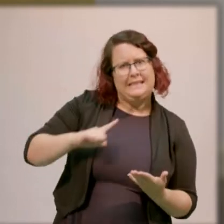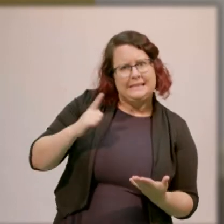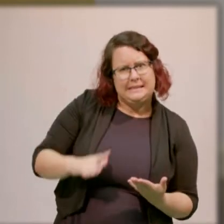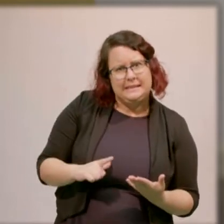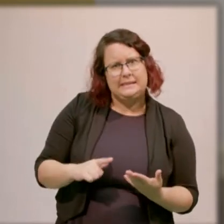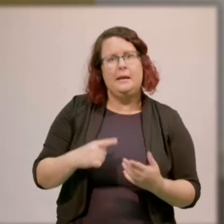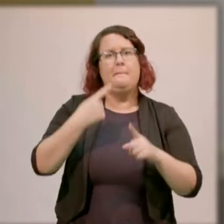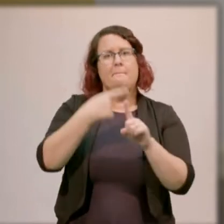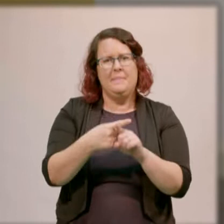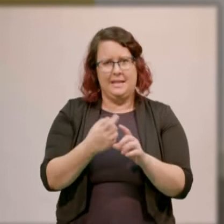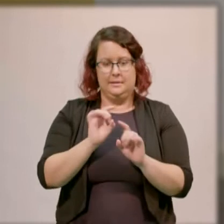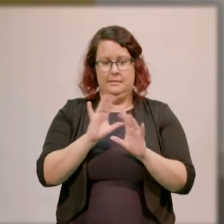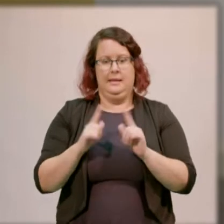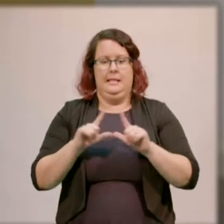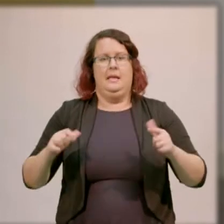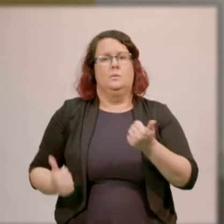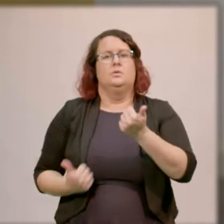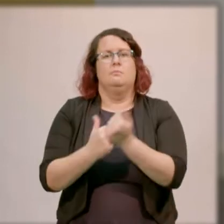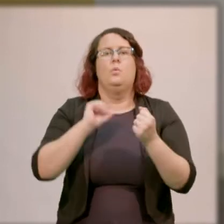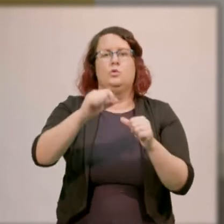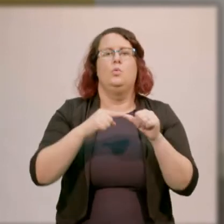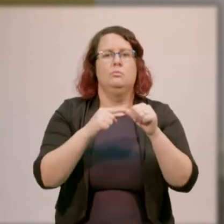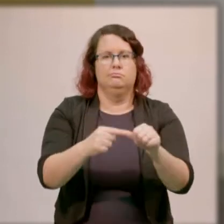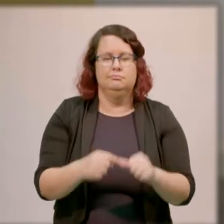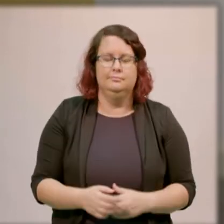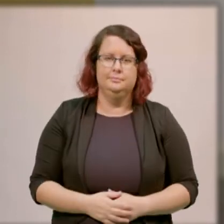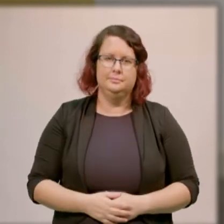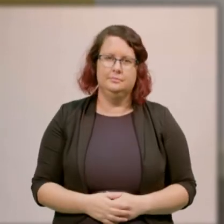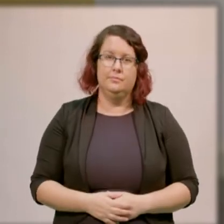including technical language, to support your reasons.